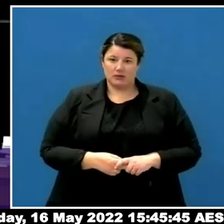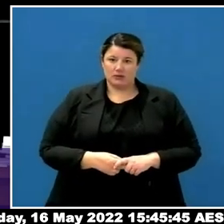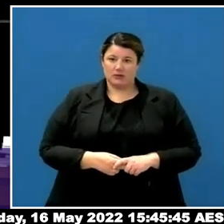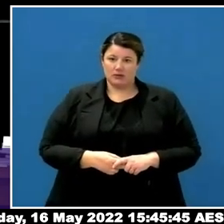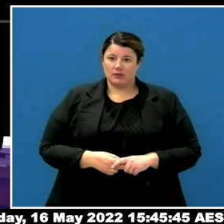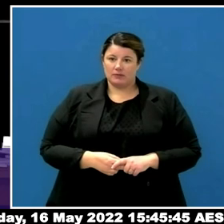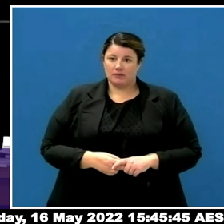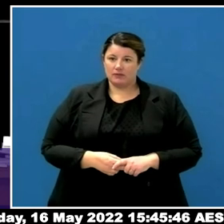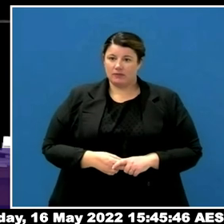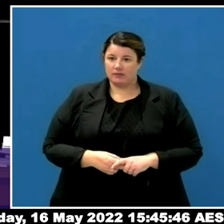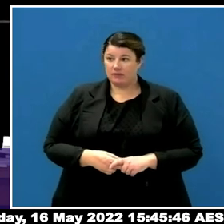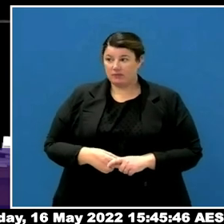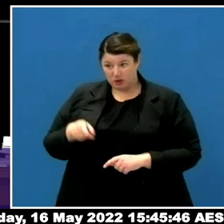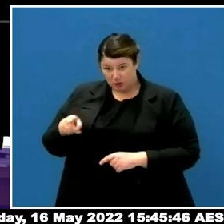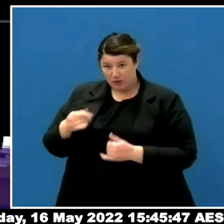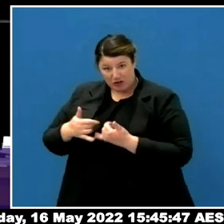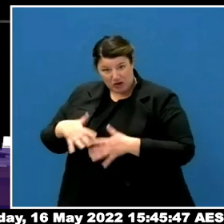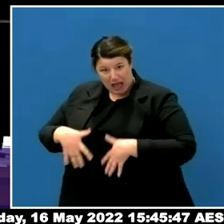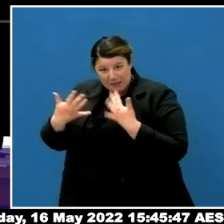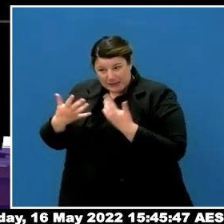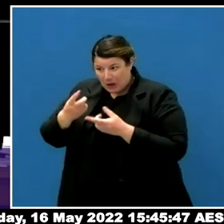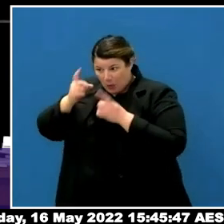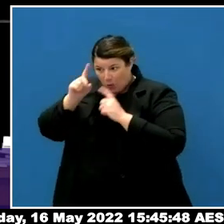worried about what had happened that day. Yeah. Well yes.